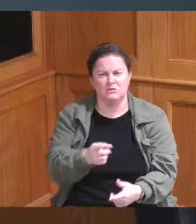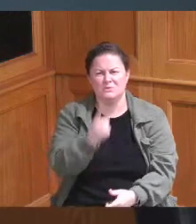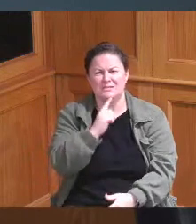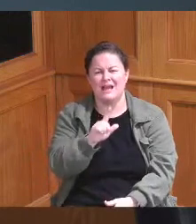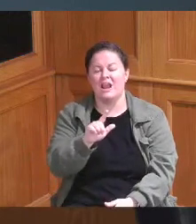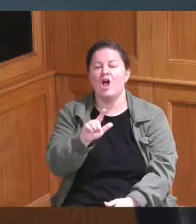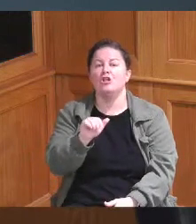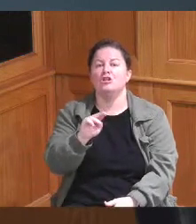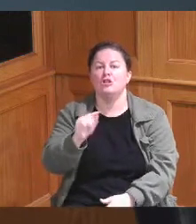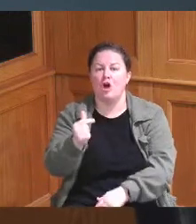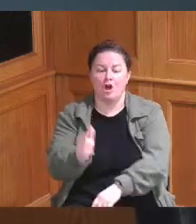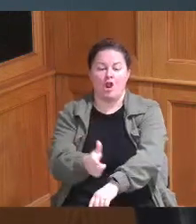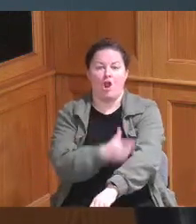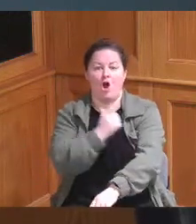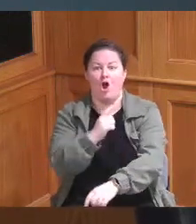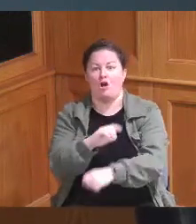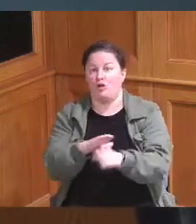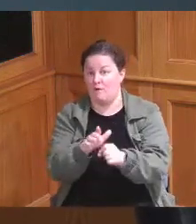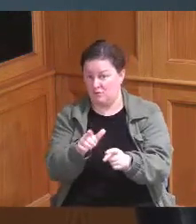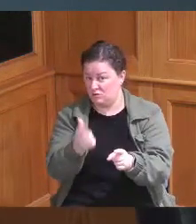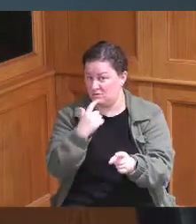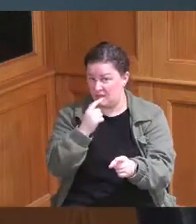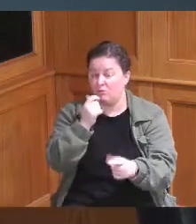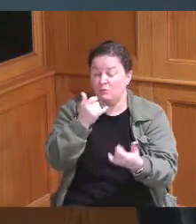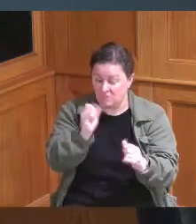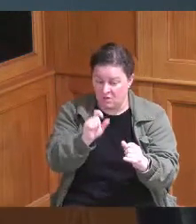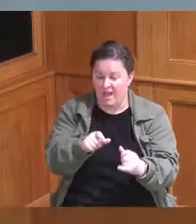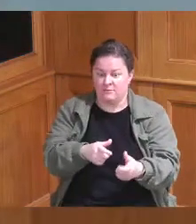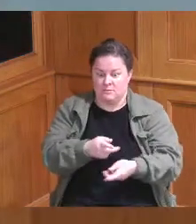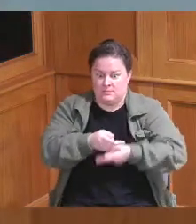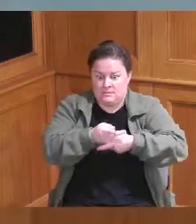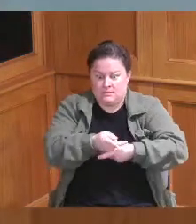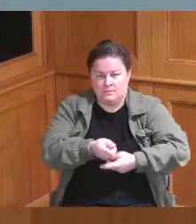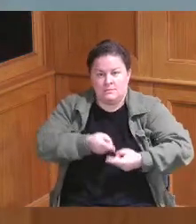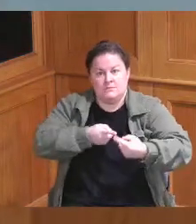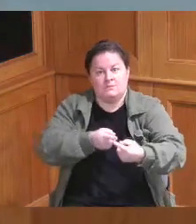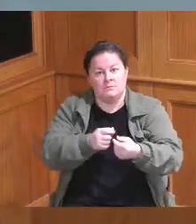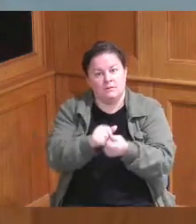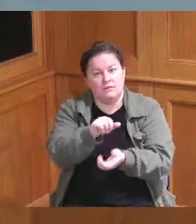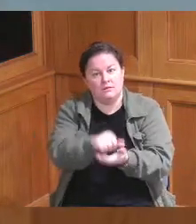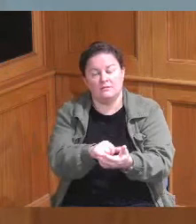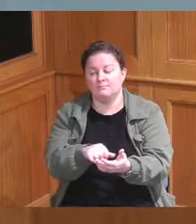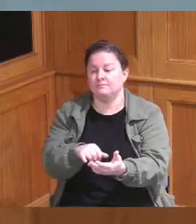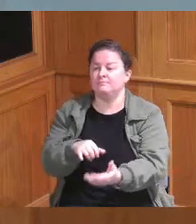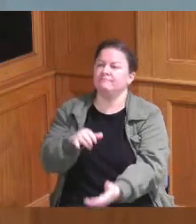we'd have to deal with yes certainly I can I can provide some slides or potentially ask a one of